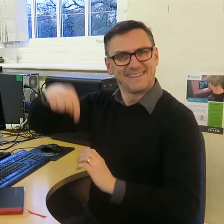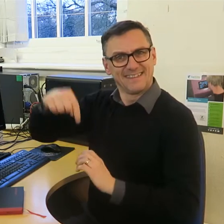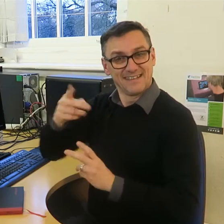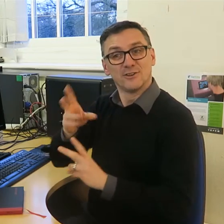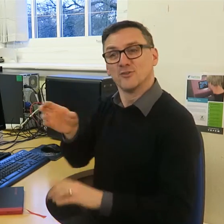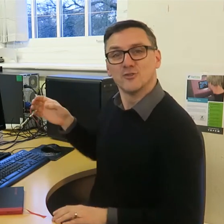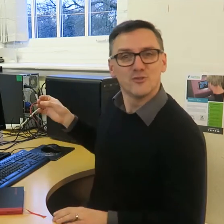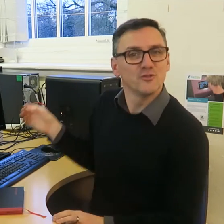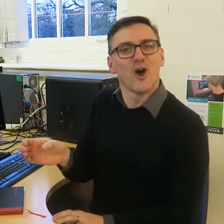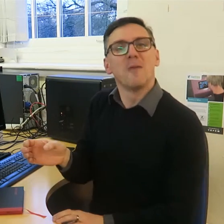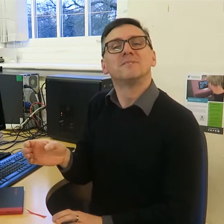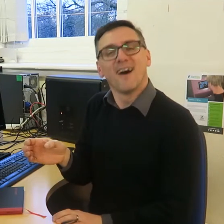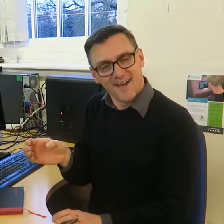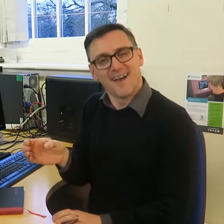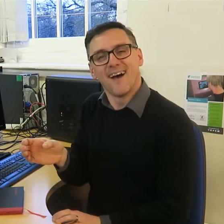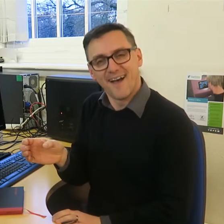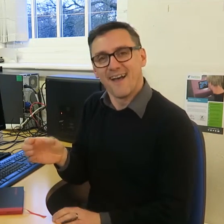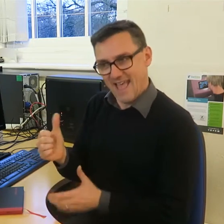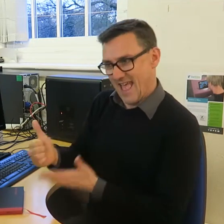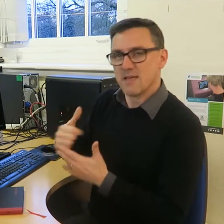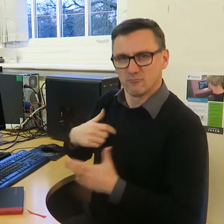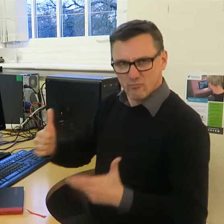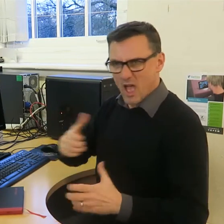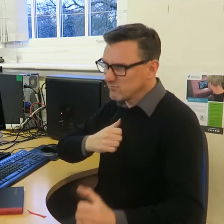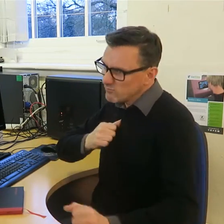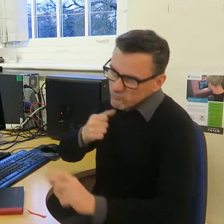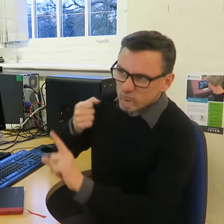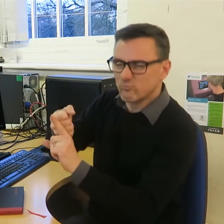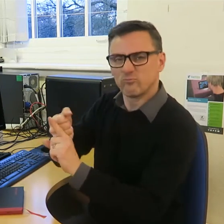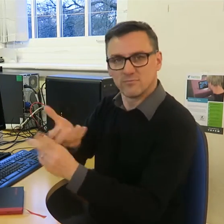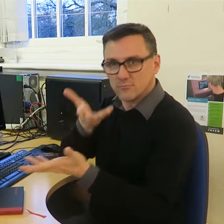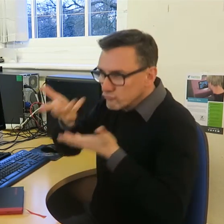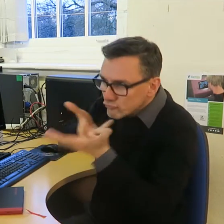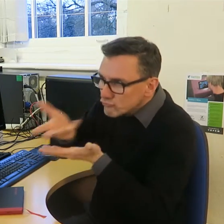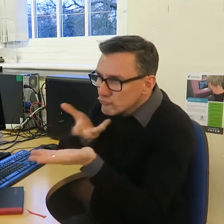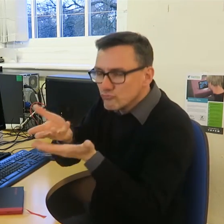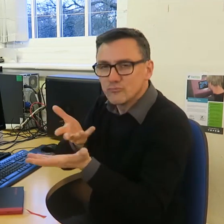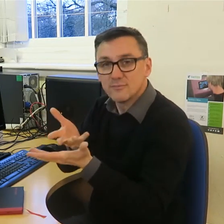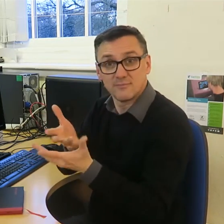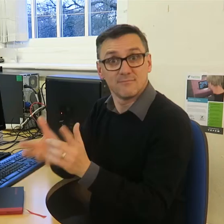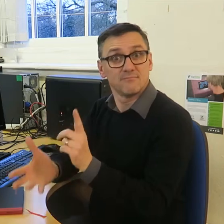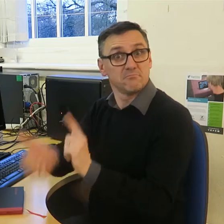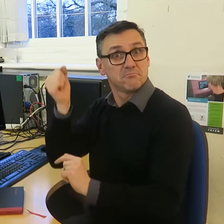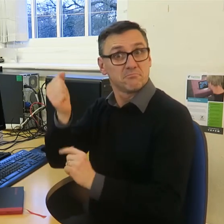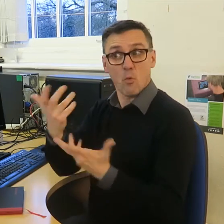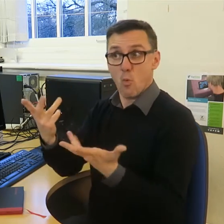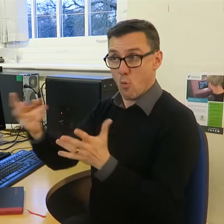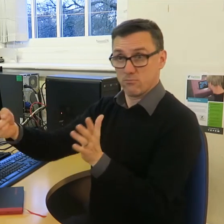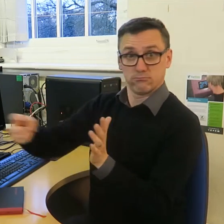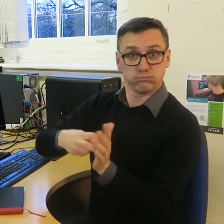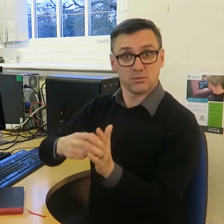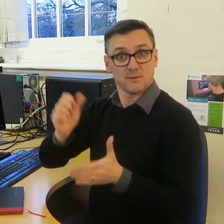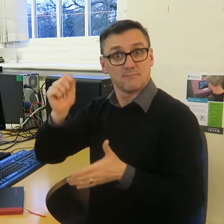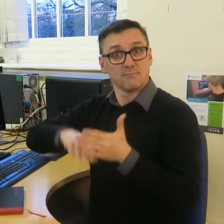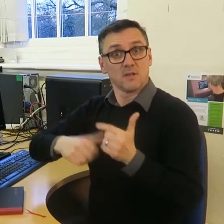Having an interpreter with me allows me to conduct business conversations and to win new clients and contracts.